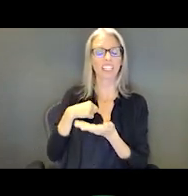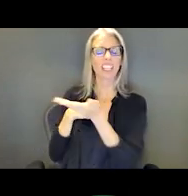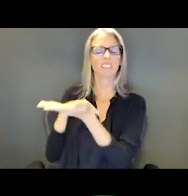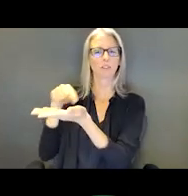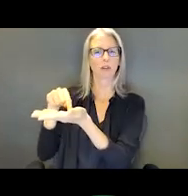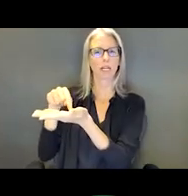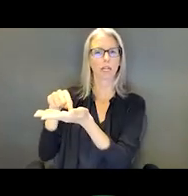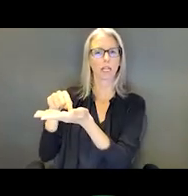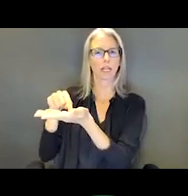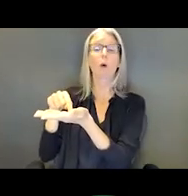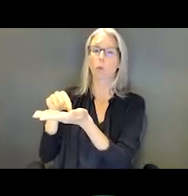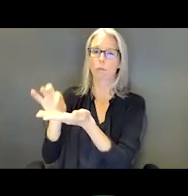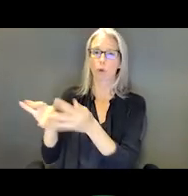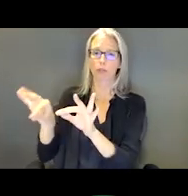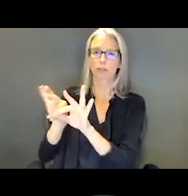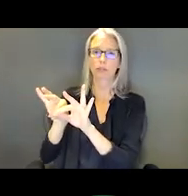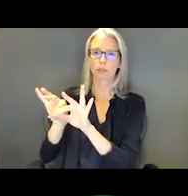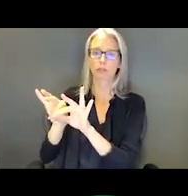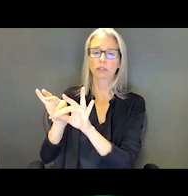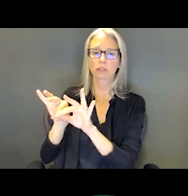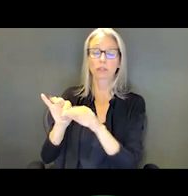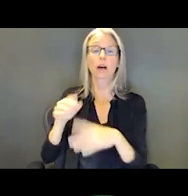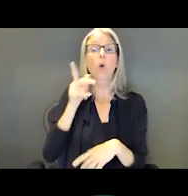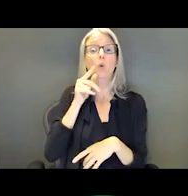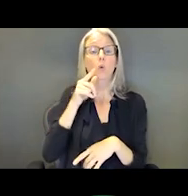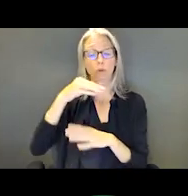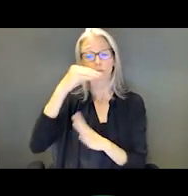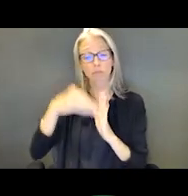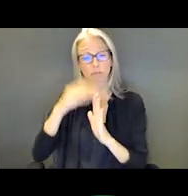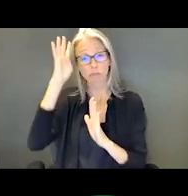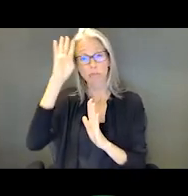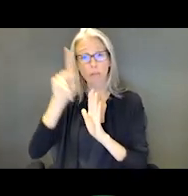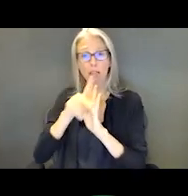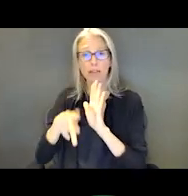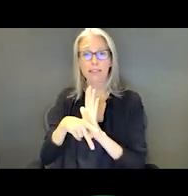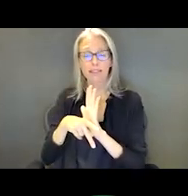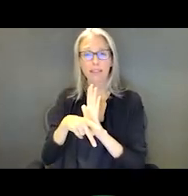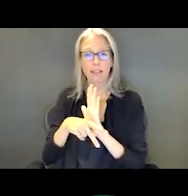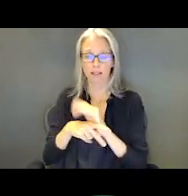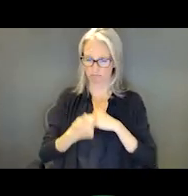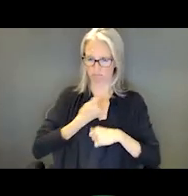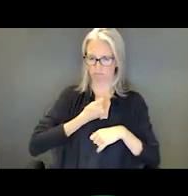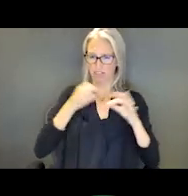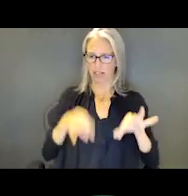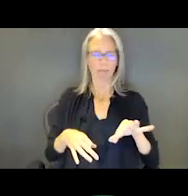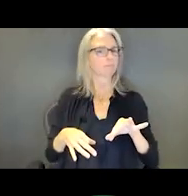important things that we can do. And so by diversifying that type of information that is coming from someone with a lived experience